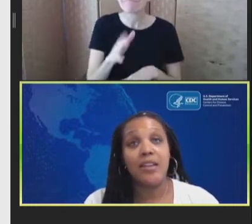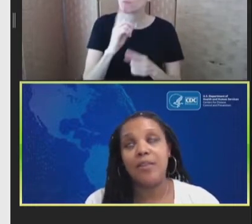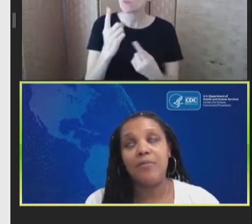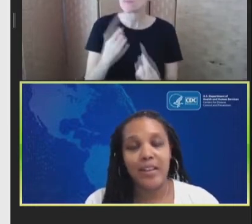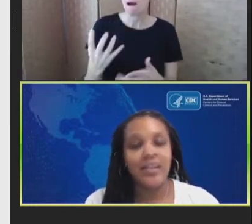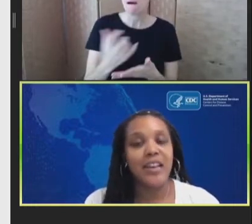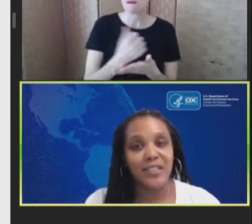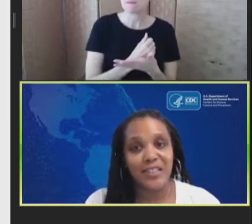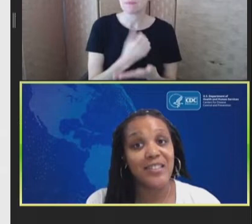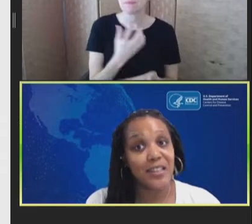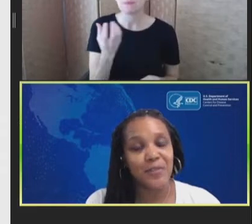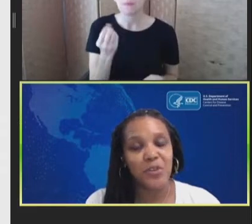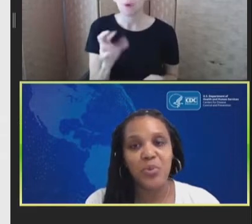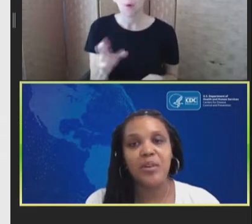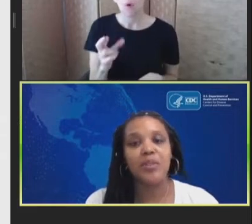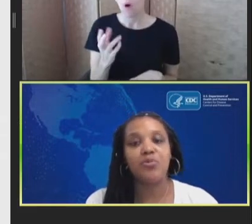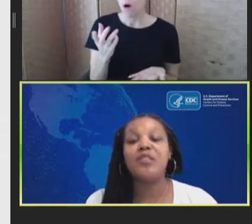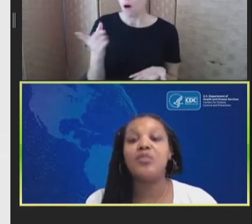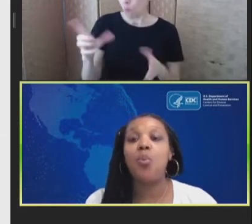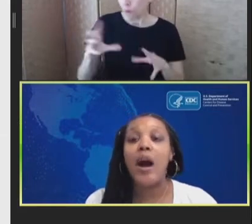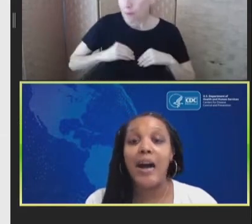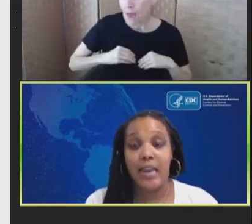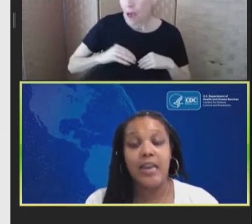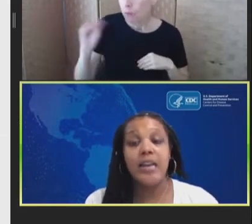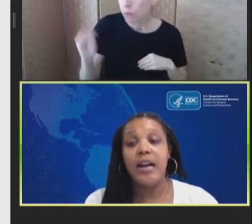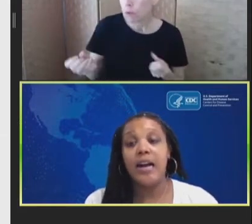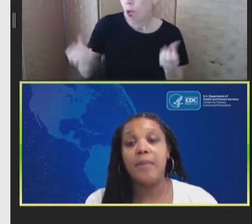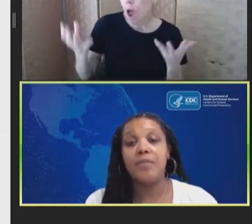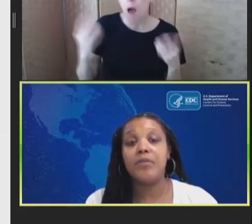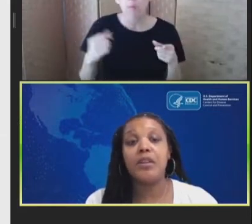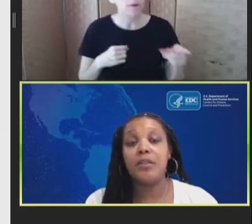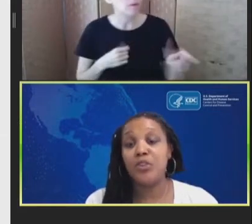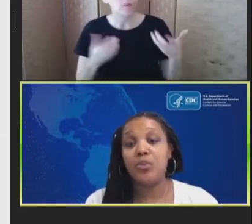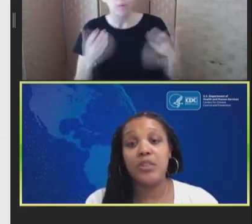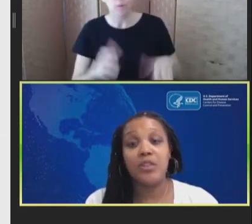you know, vaccine hesitancy if you will, and reasons why different individuals